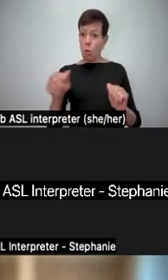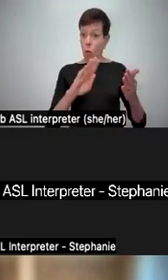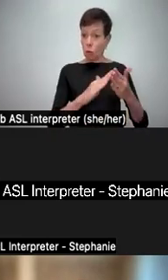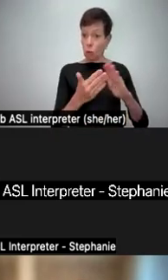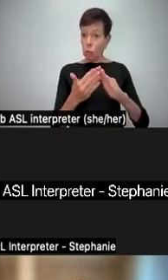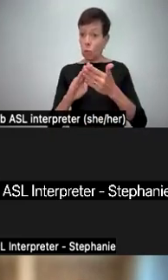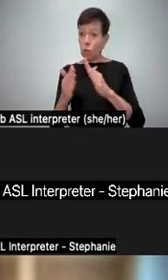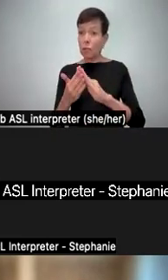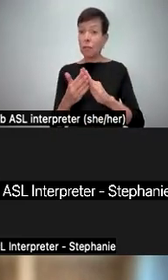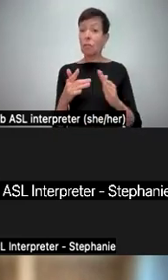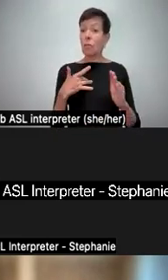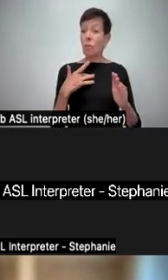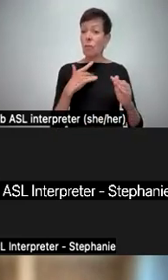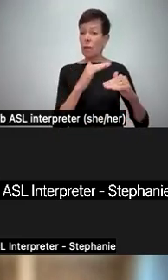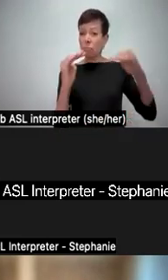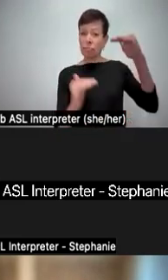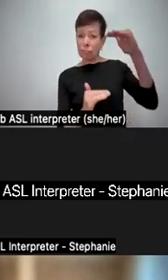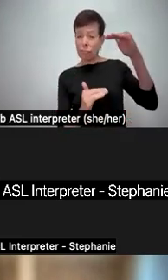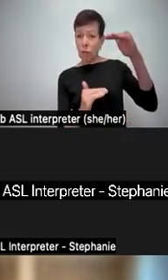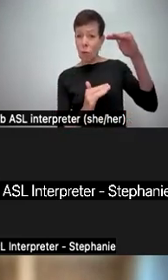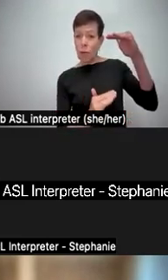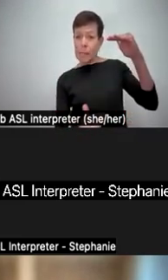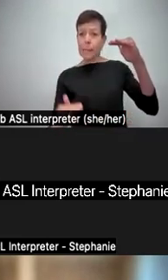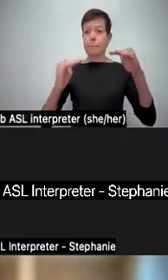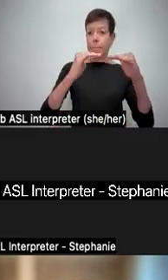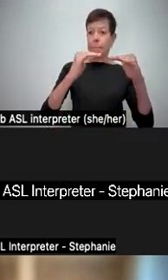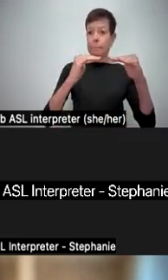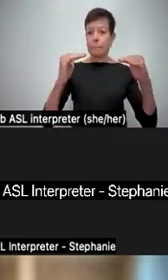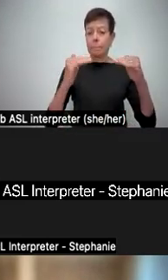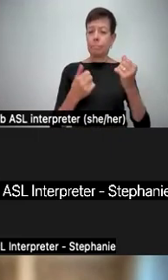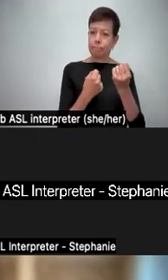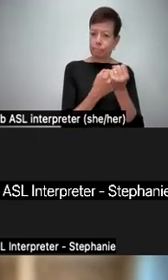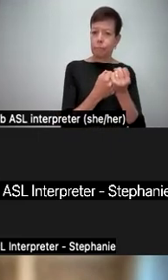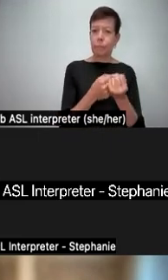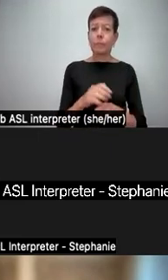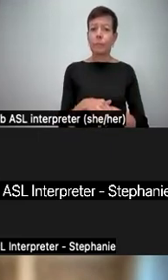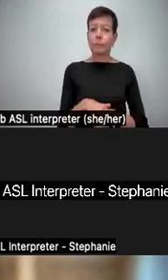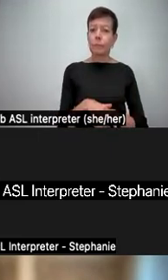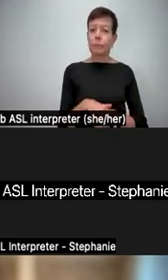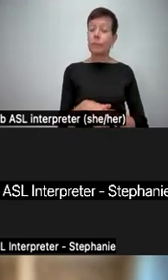inequities. Our commitment outlines a vision for a city where Calgarians of all backgrounds